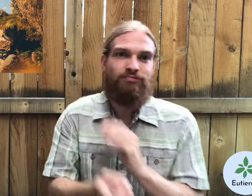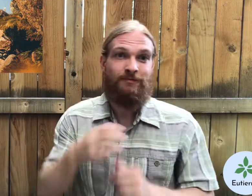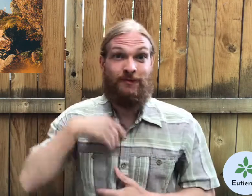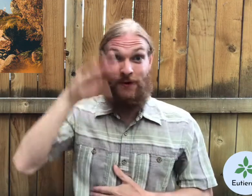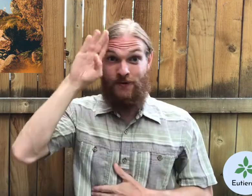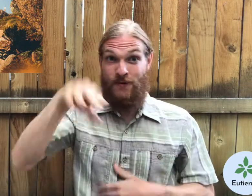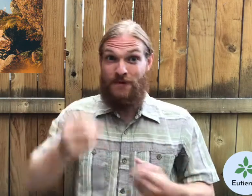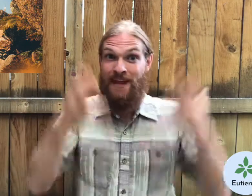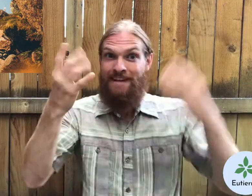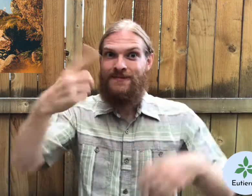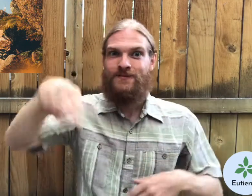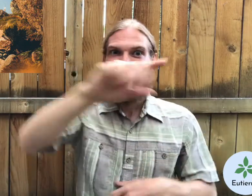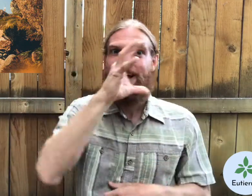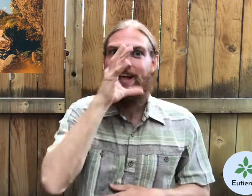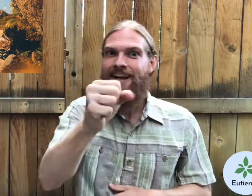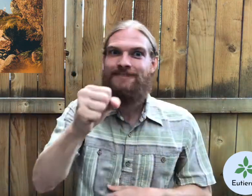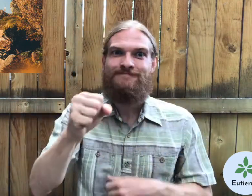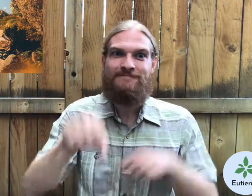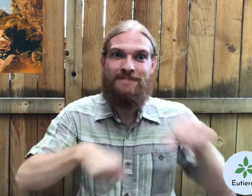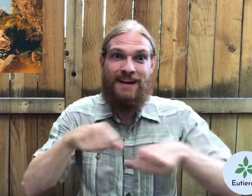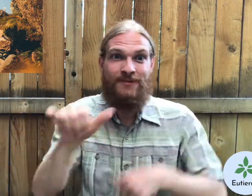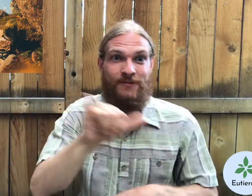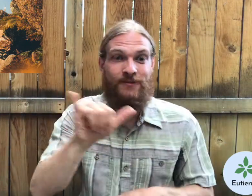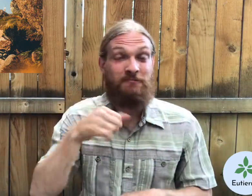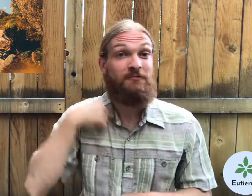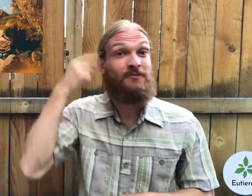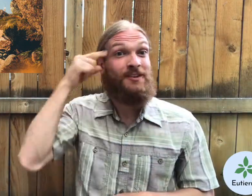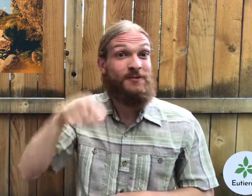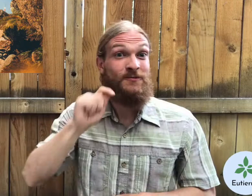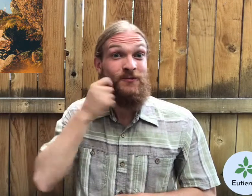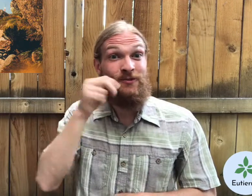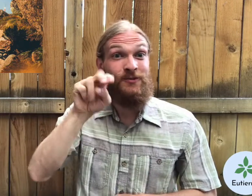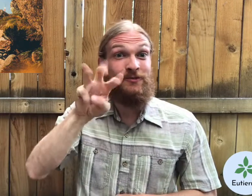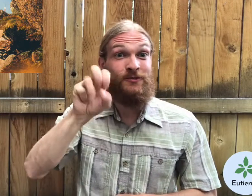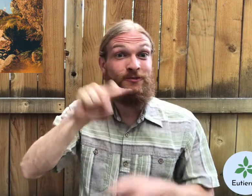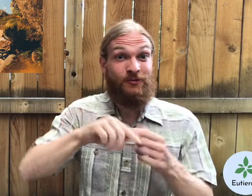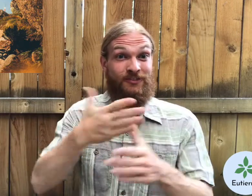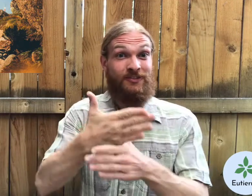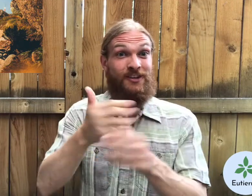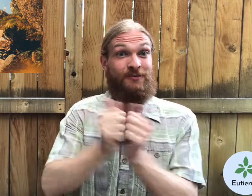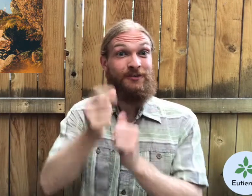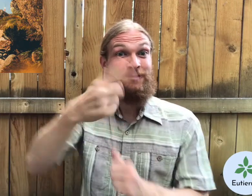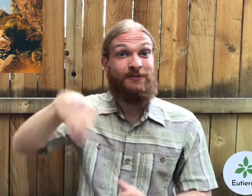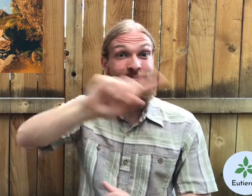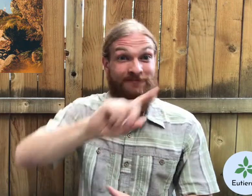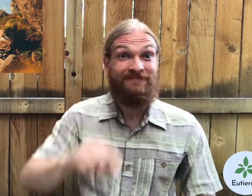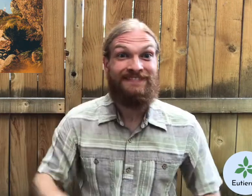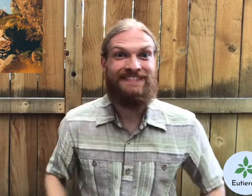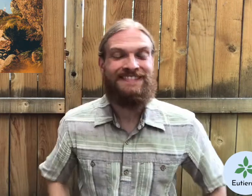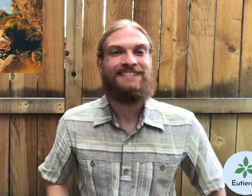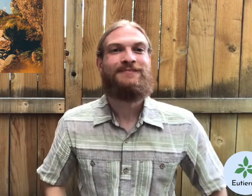I know many of you are interested with bicycling as well. I thought this would be neat news to share.